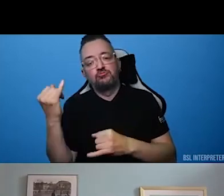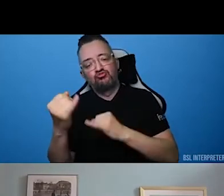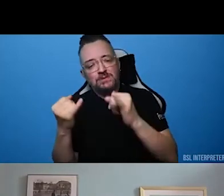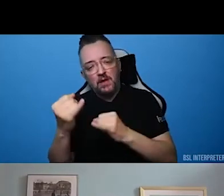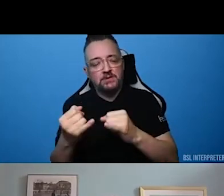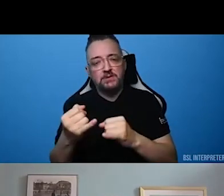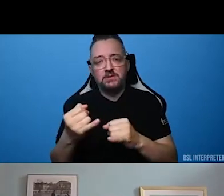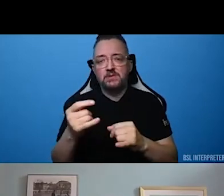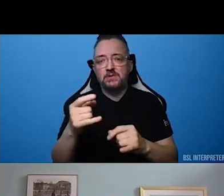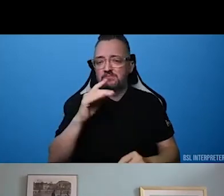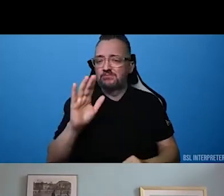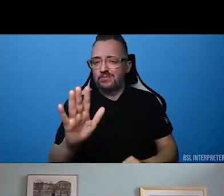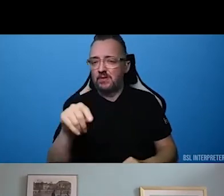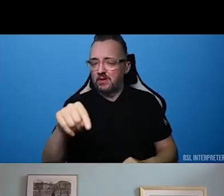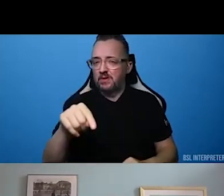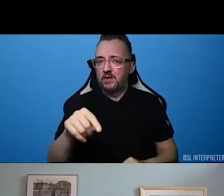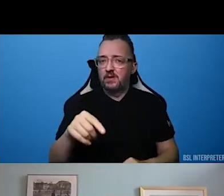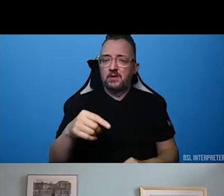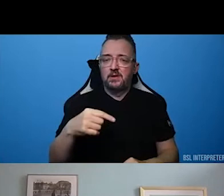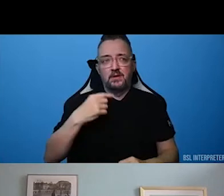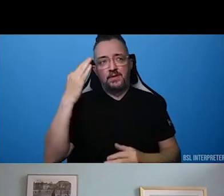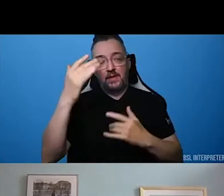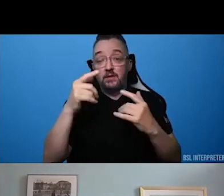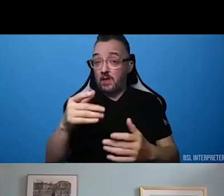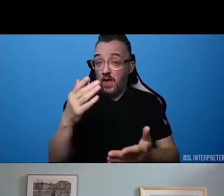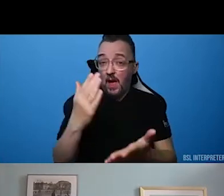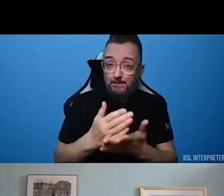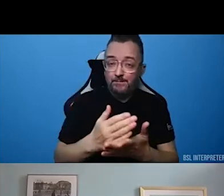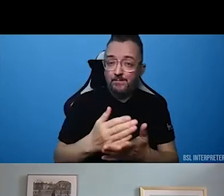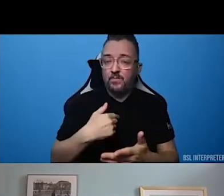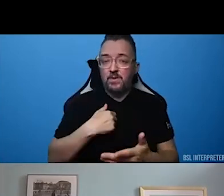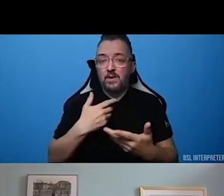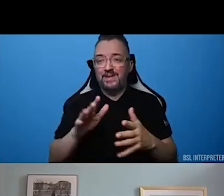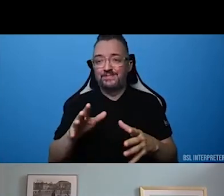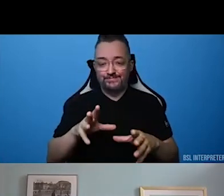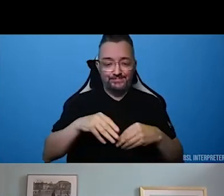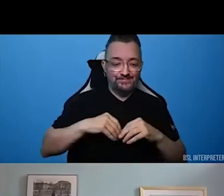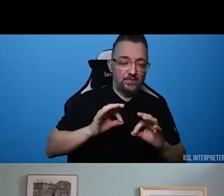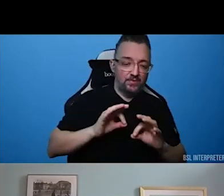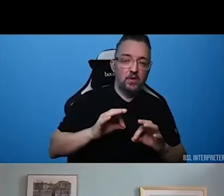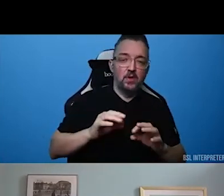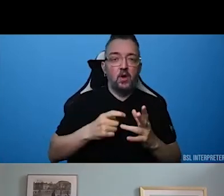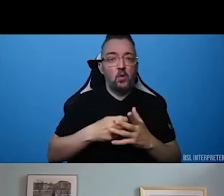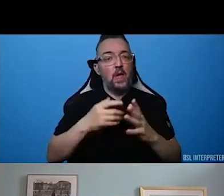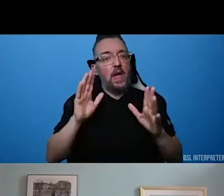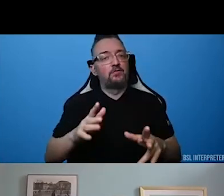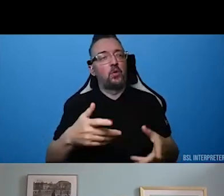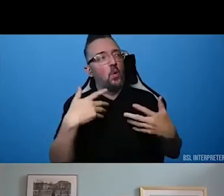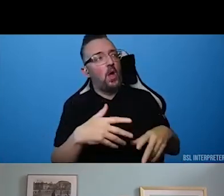well wait a minute is that really true that we just have to kind of sit in reverence on all of these things or should we be thinking